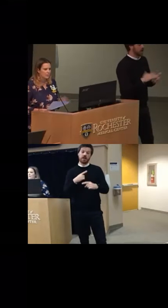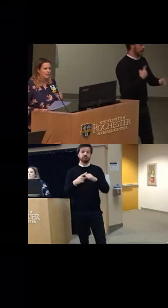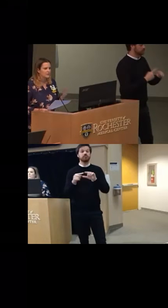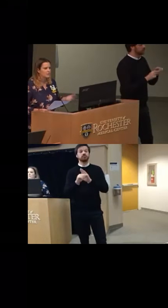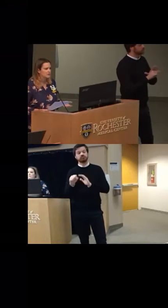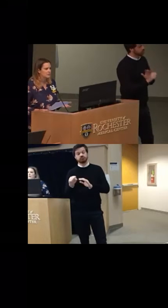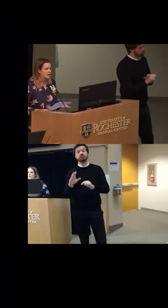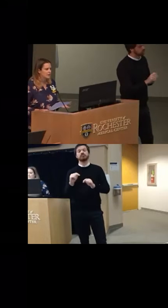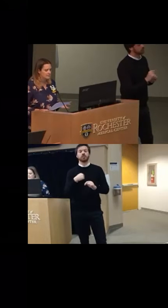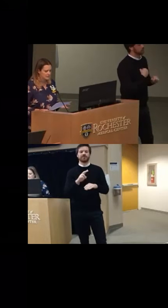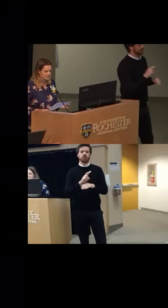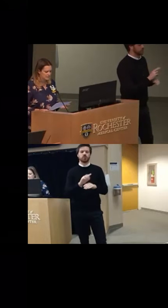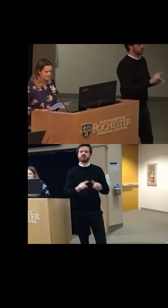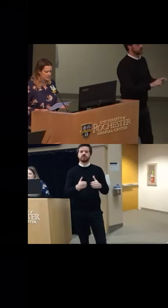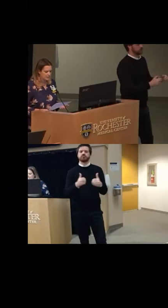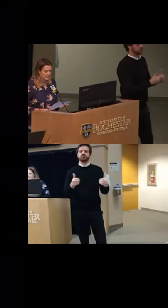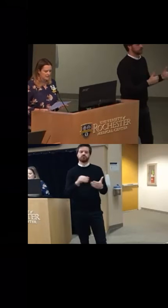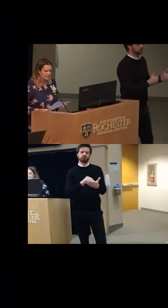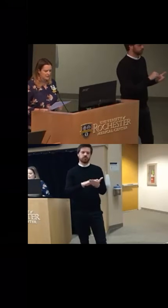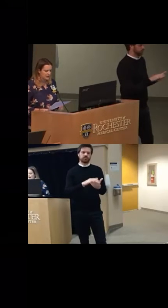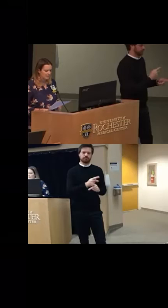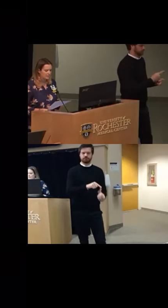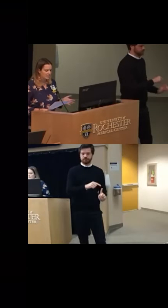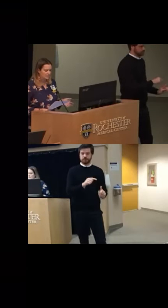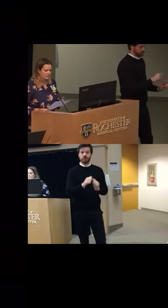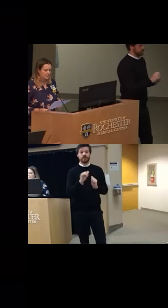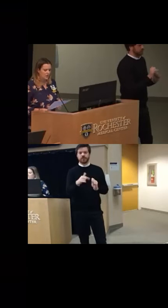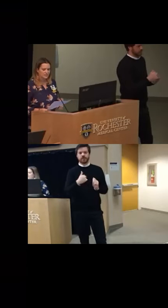we have to use a different recordkeeping system given this we haven't been able to collect the was